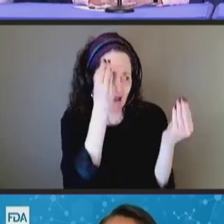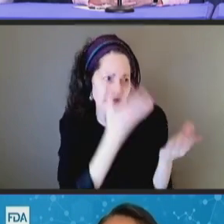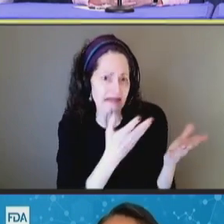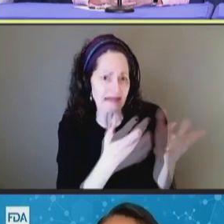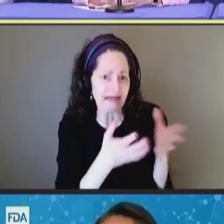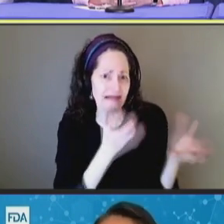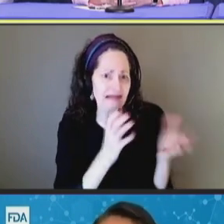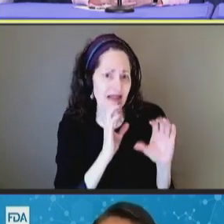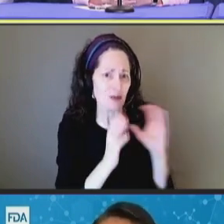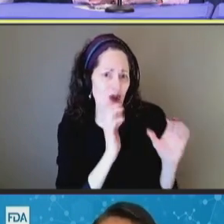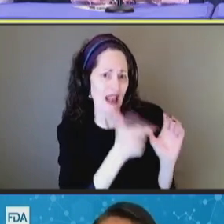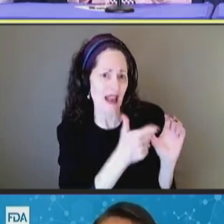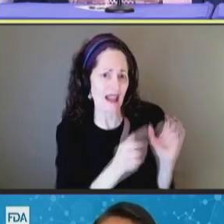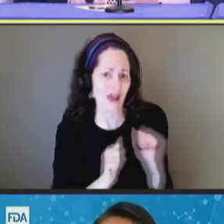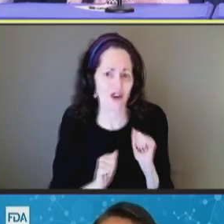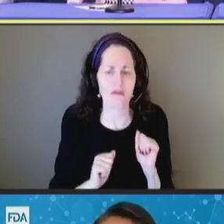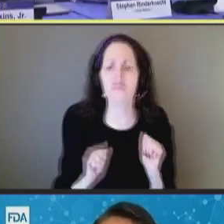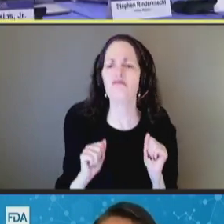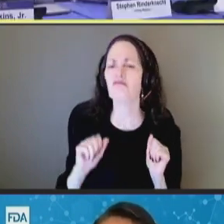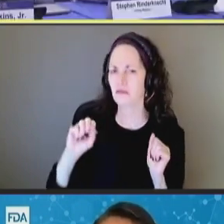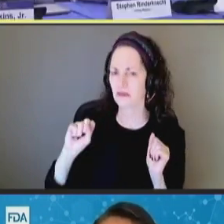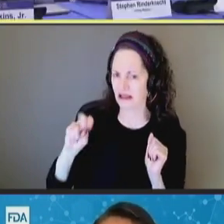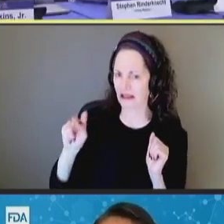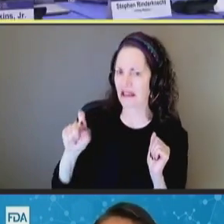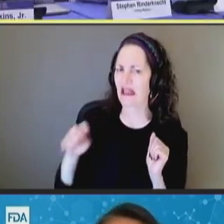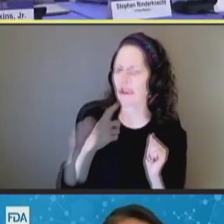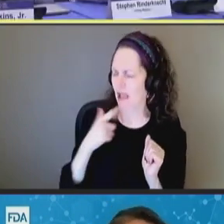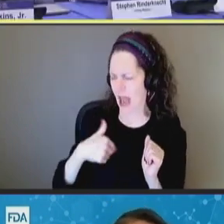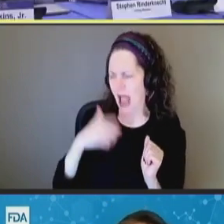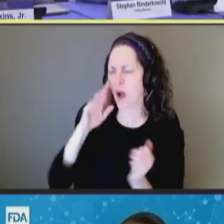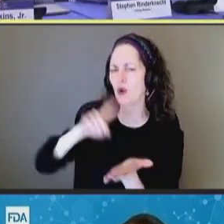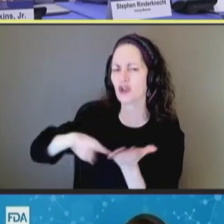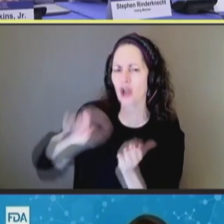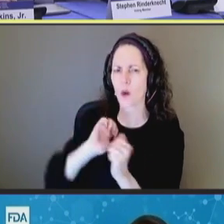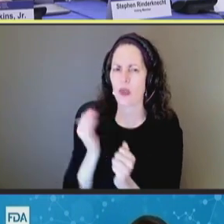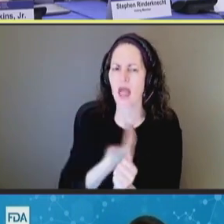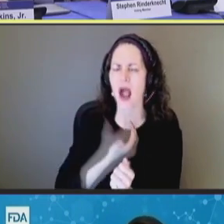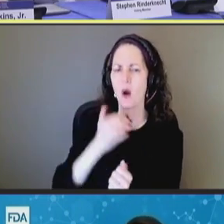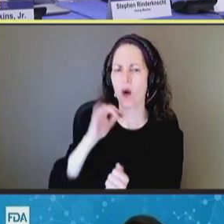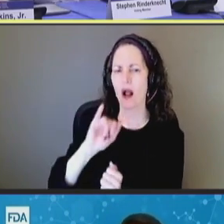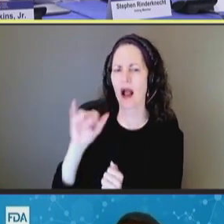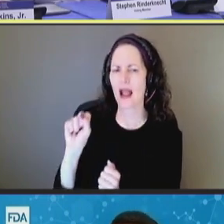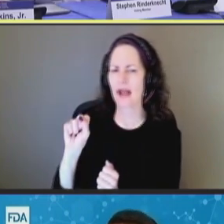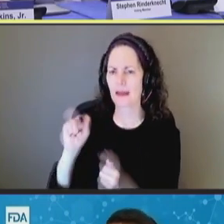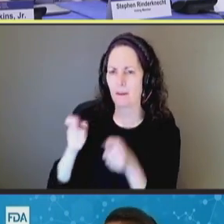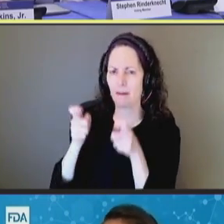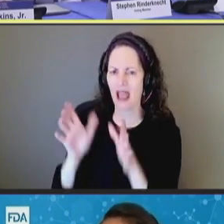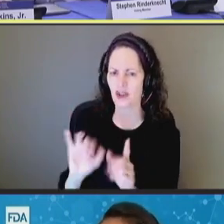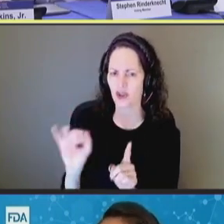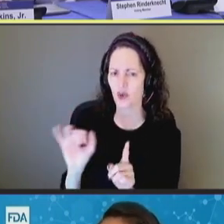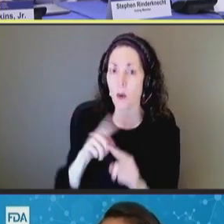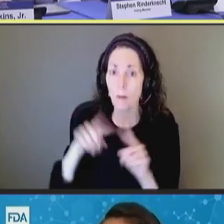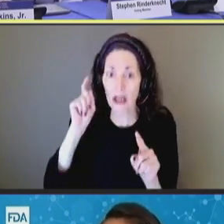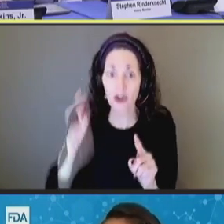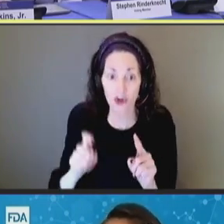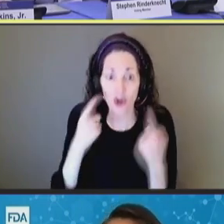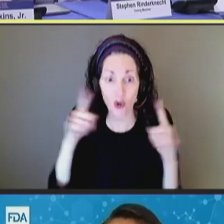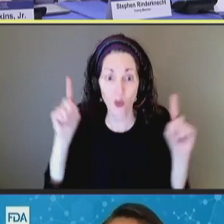Stephen Rinderknecht: And I can check with our immunization manager, too. Thank you. It should work though. Okay.